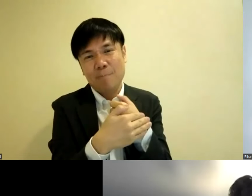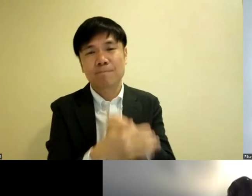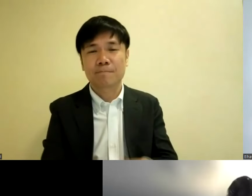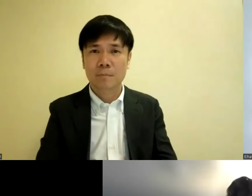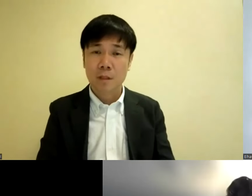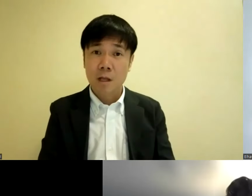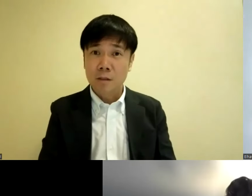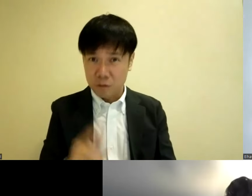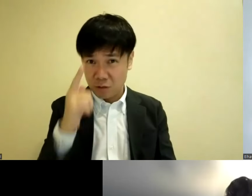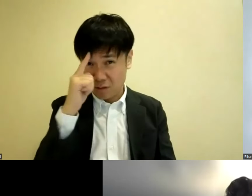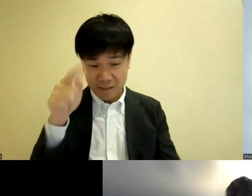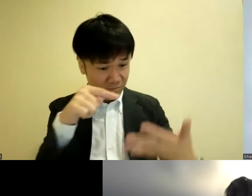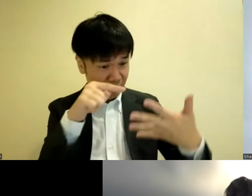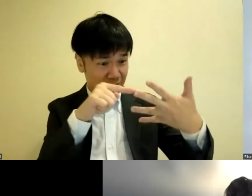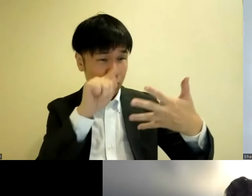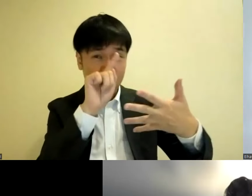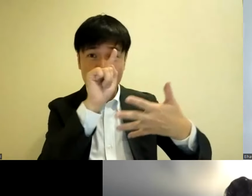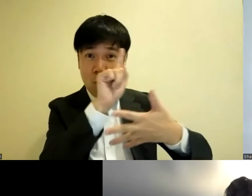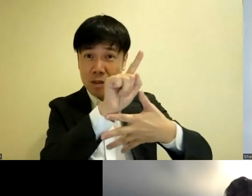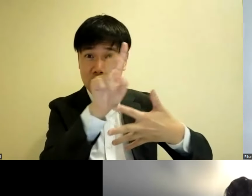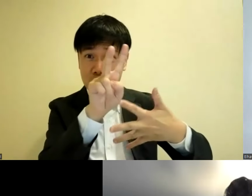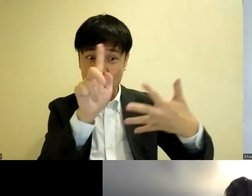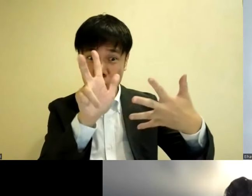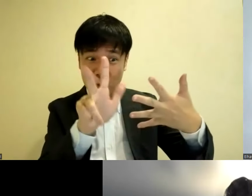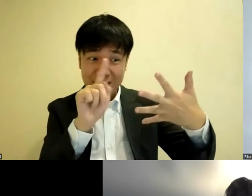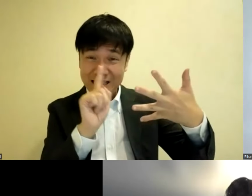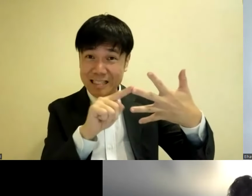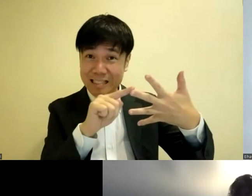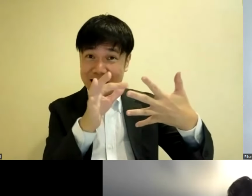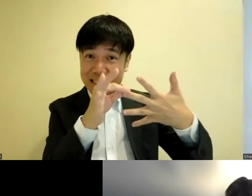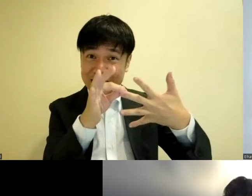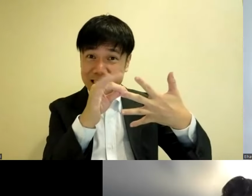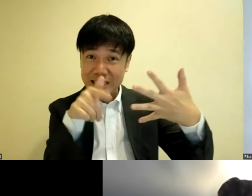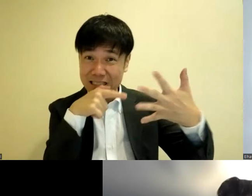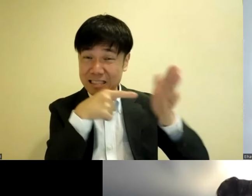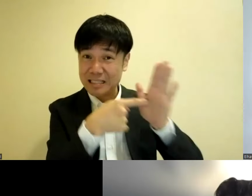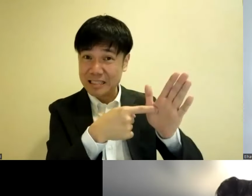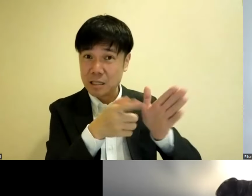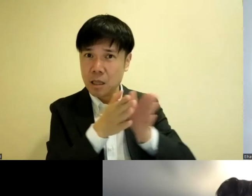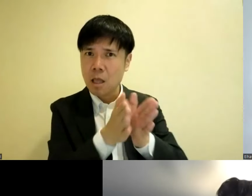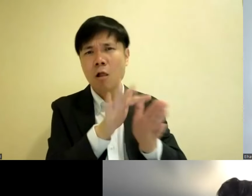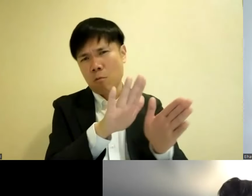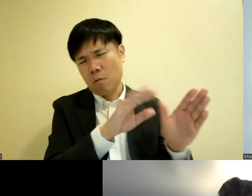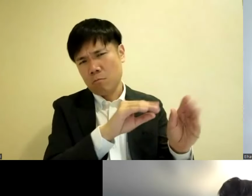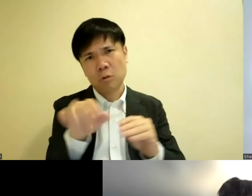facing could be also more with a response to some of the challenges they are facing